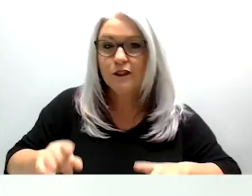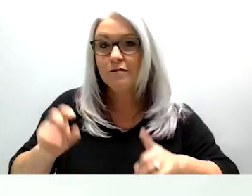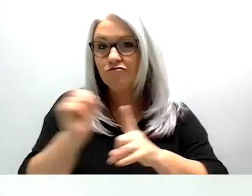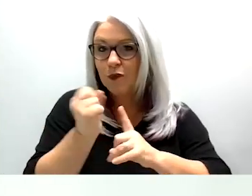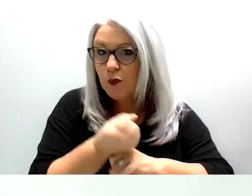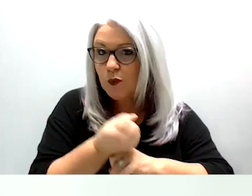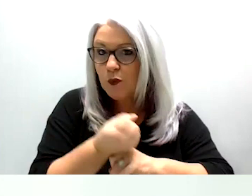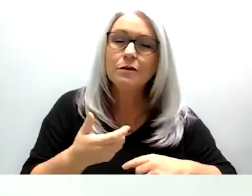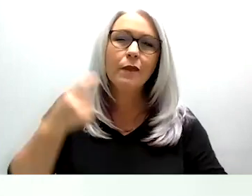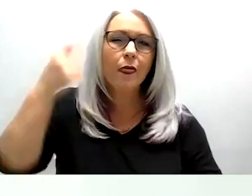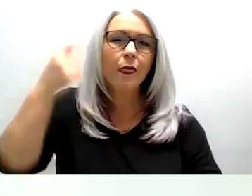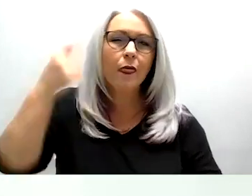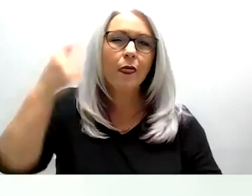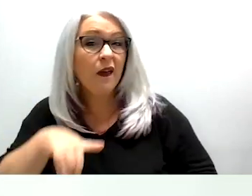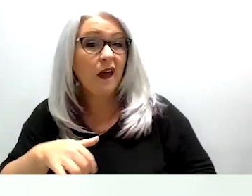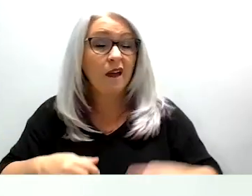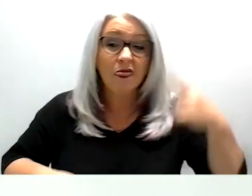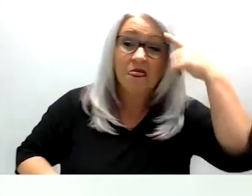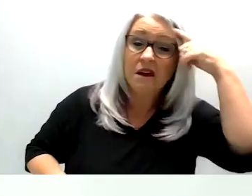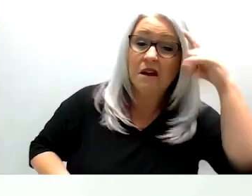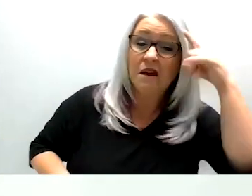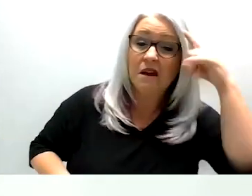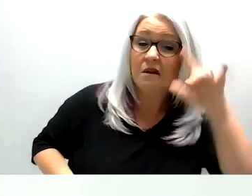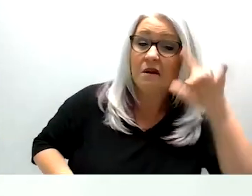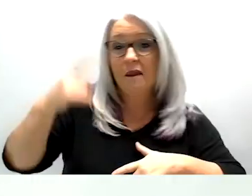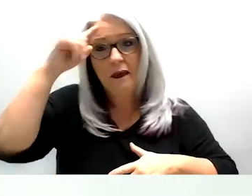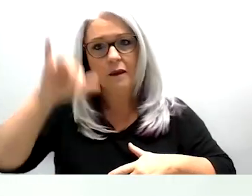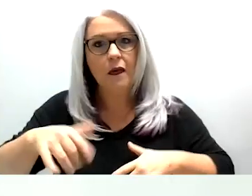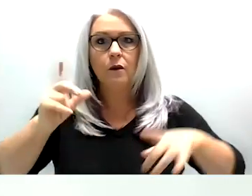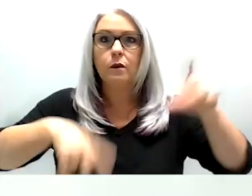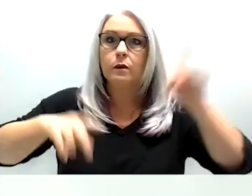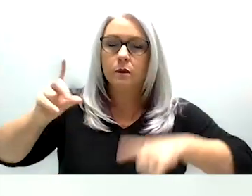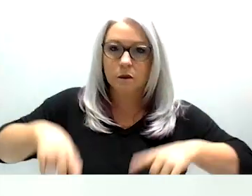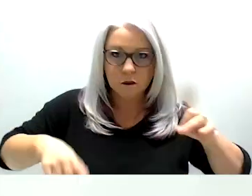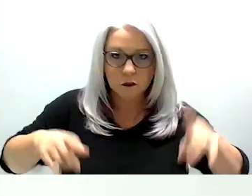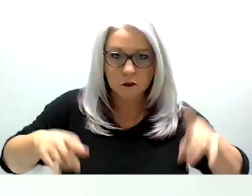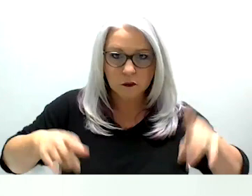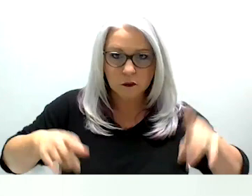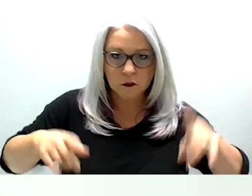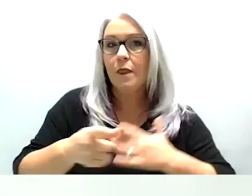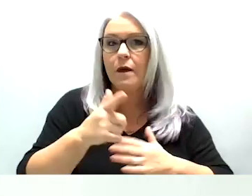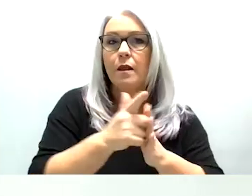reasonable. And we have to defer to precedent and the courts and what the laws